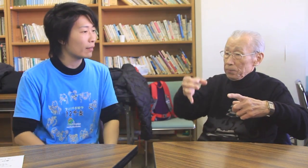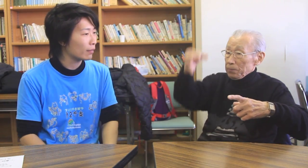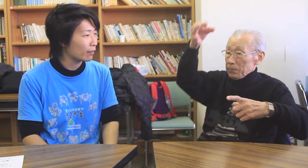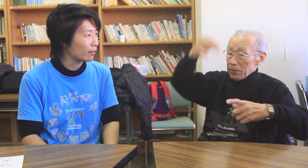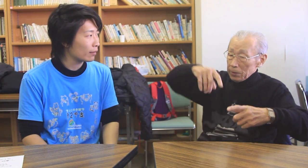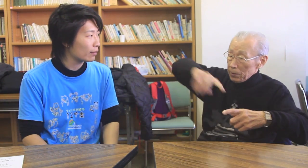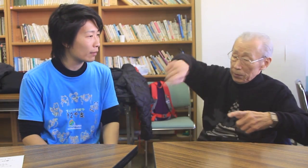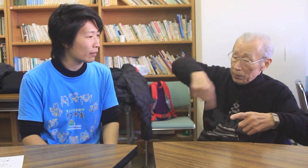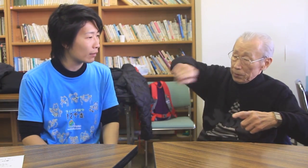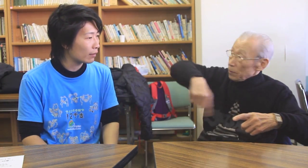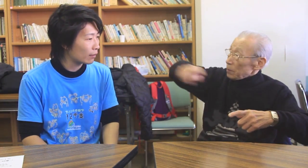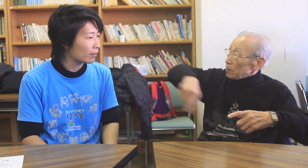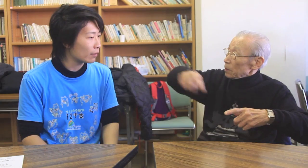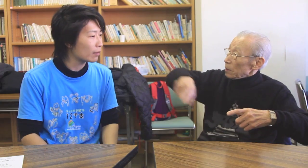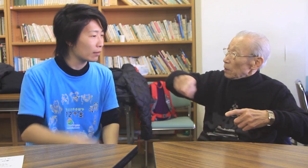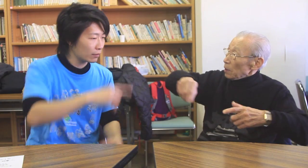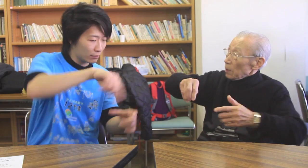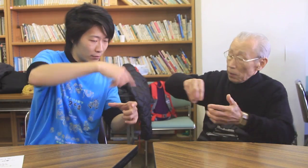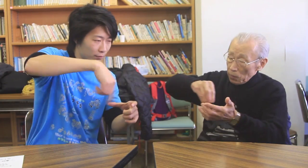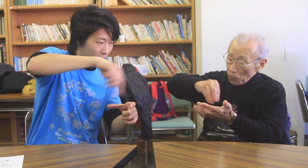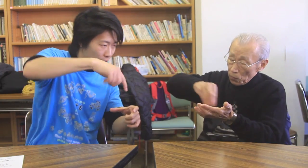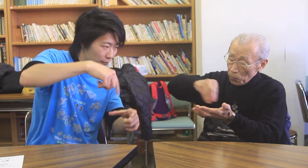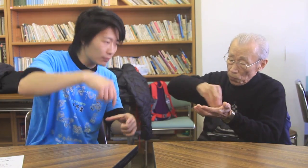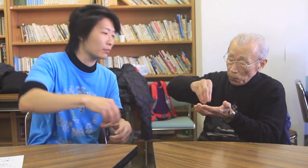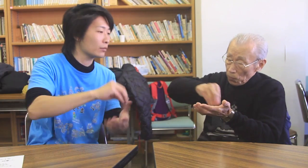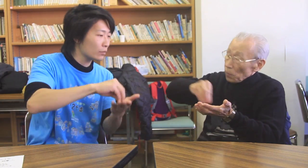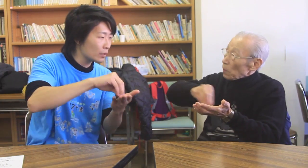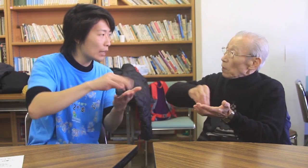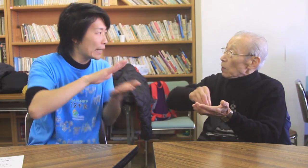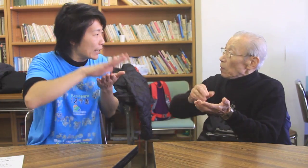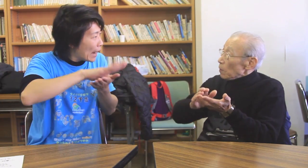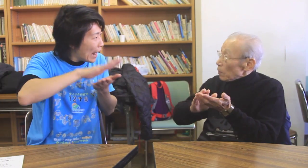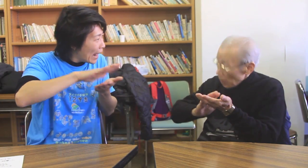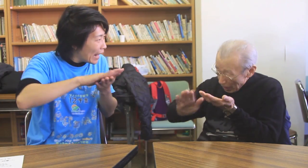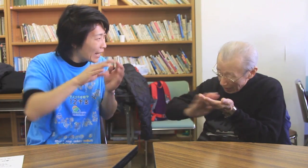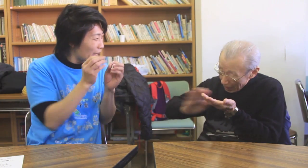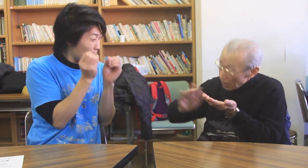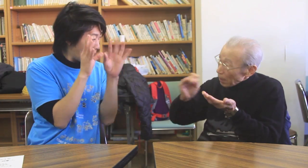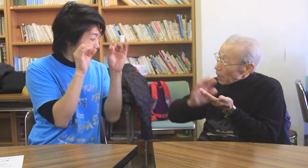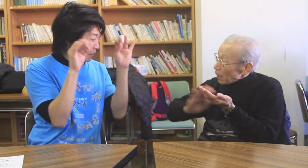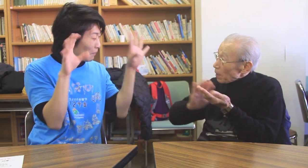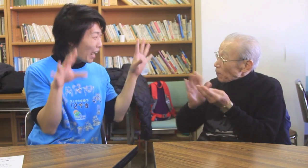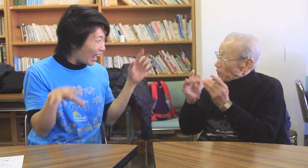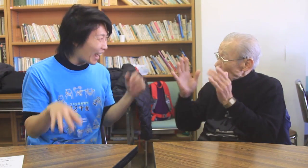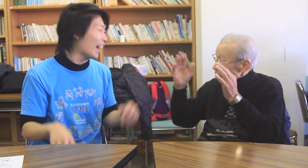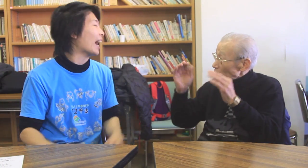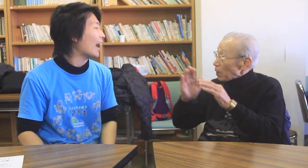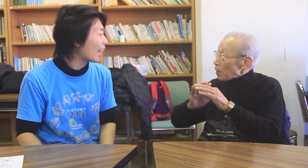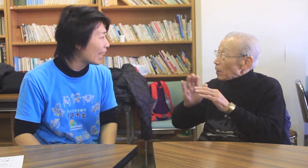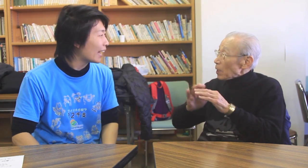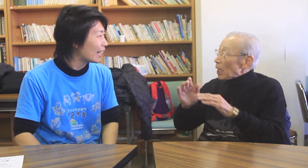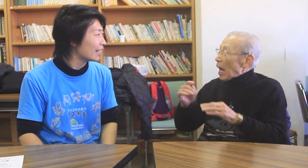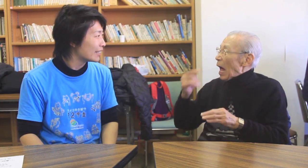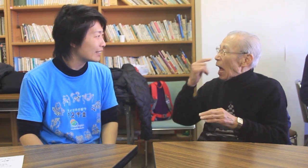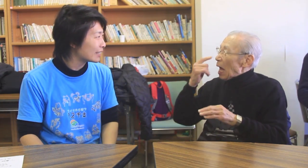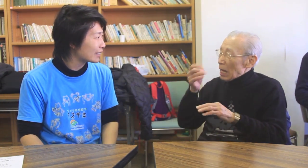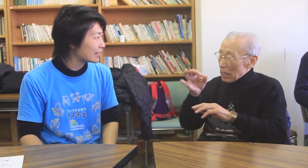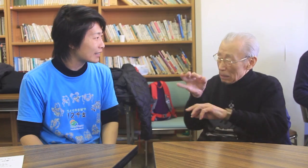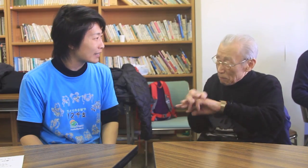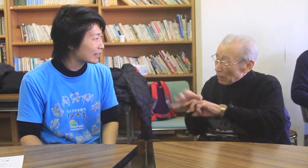Sorting, examining and putting the diamonds in to a polishing machine. This cleaned them so that they would sparkle.